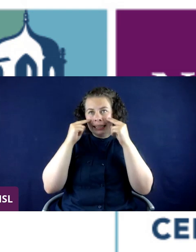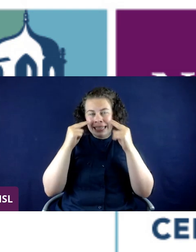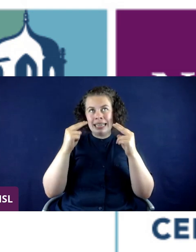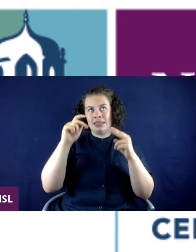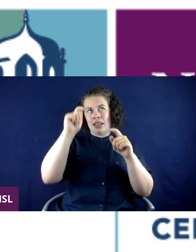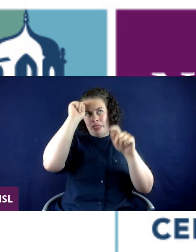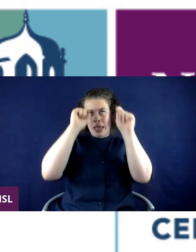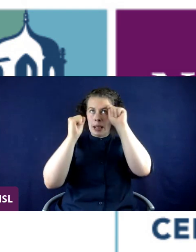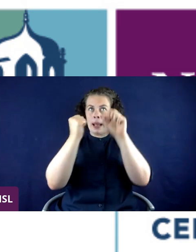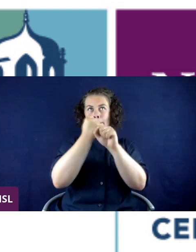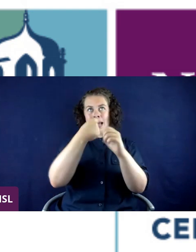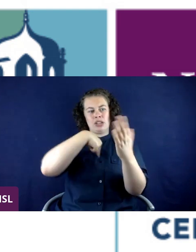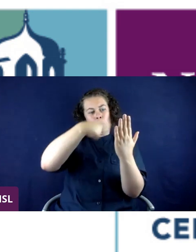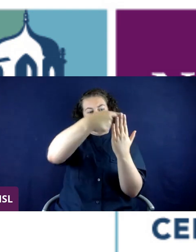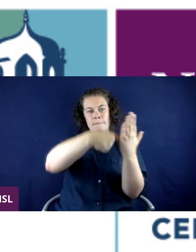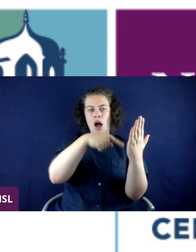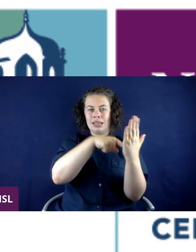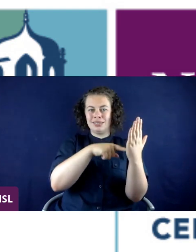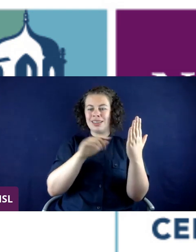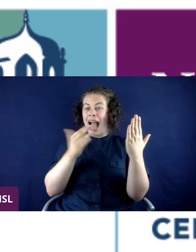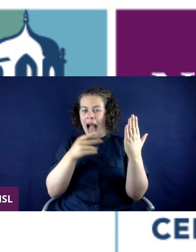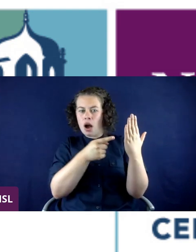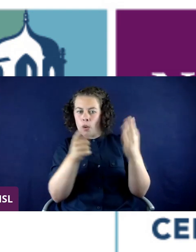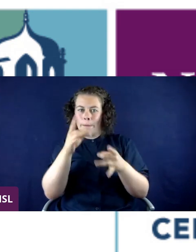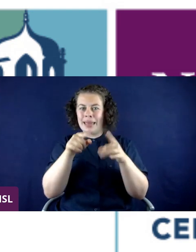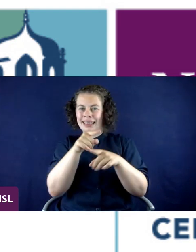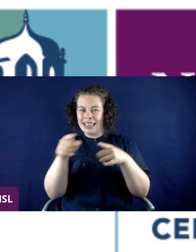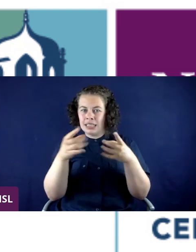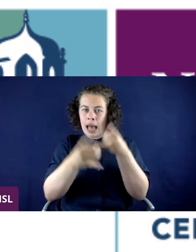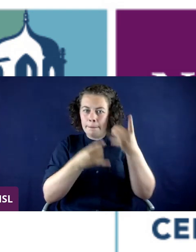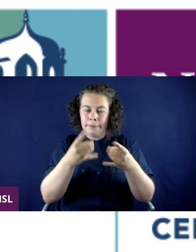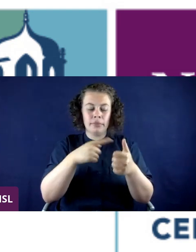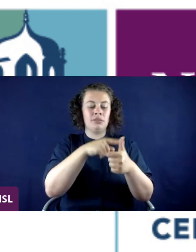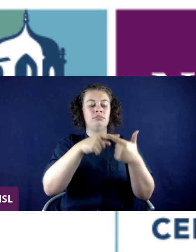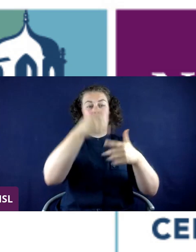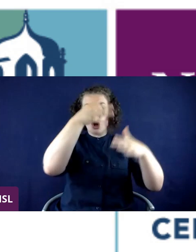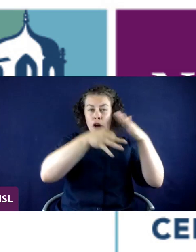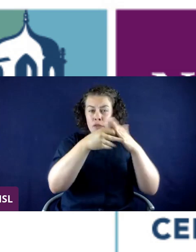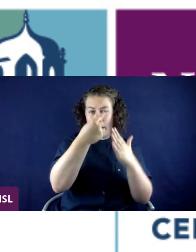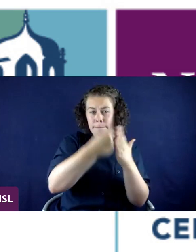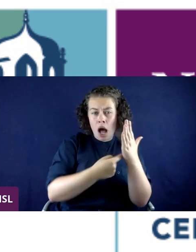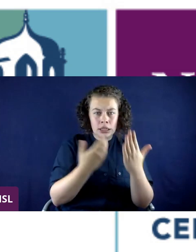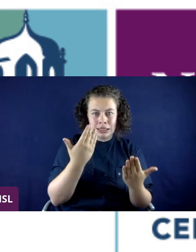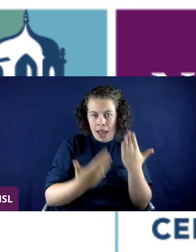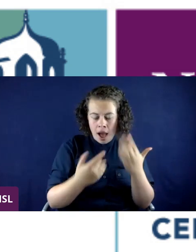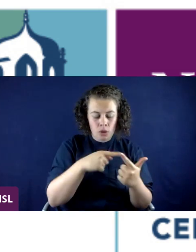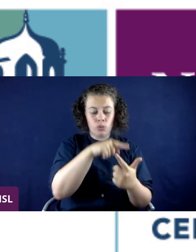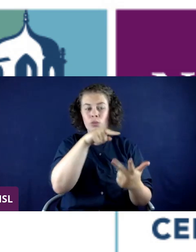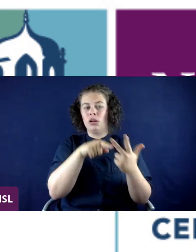coming from the government. And greater mainstreaming of the inclusion of disabled persons in sport.